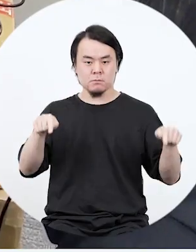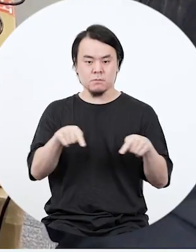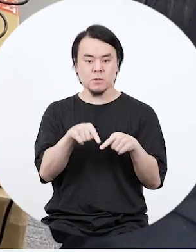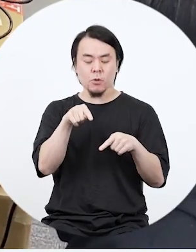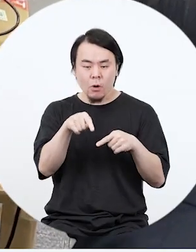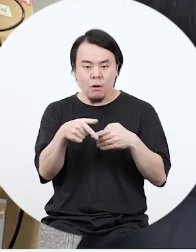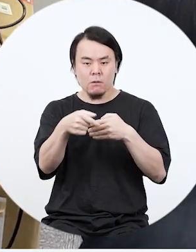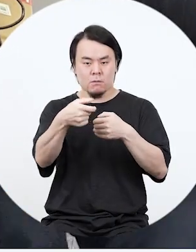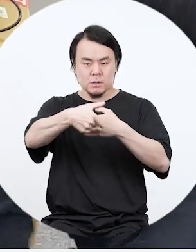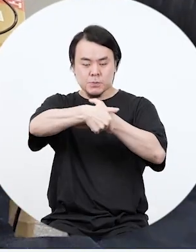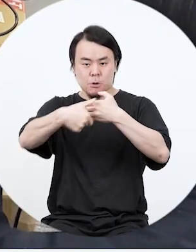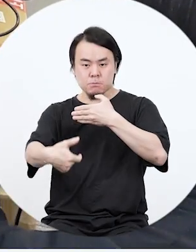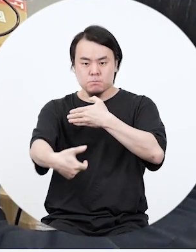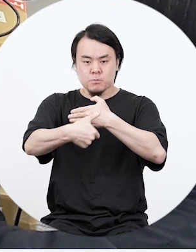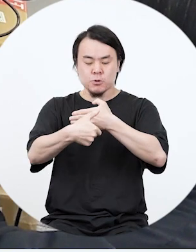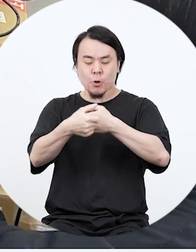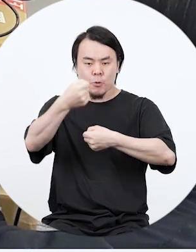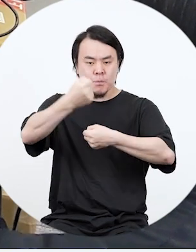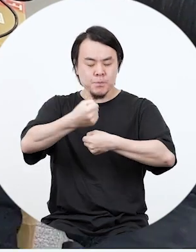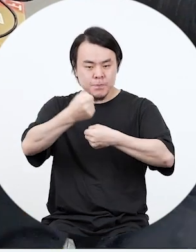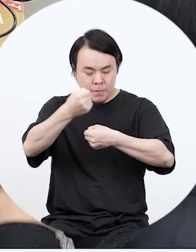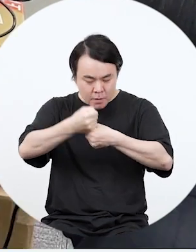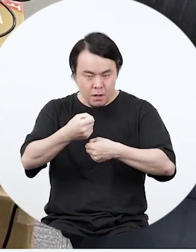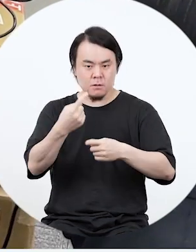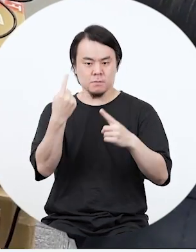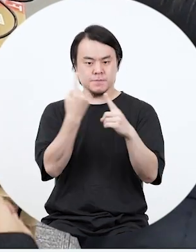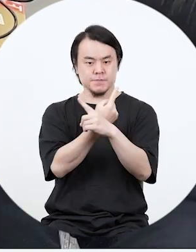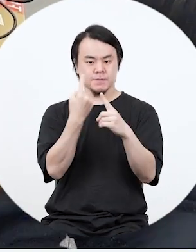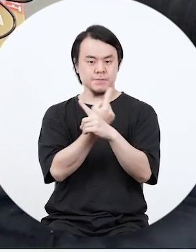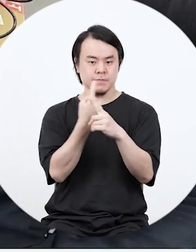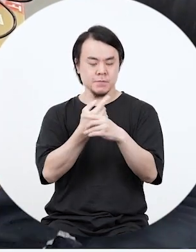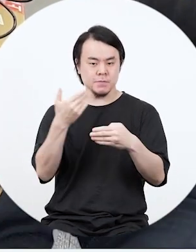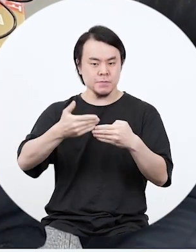We developed a prototype to display subtitles on this transparent display.